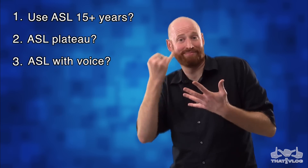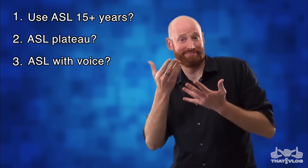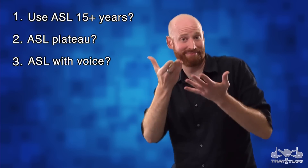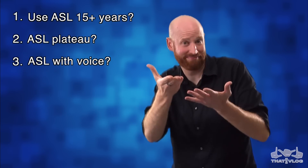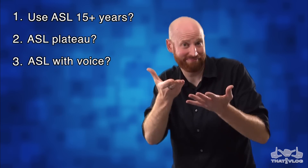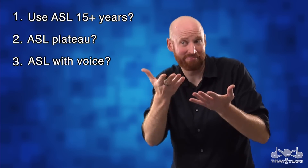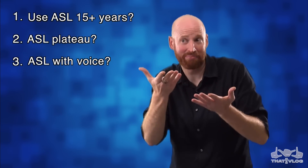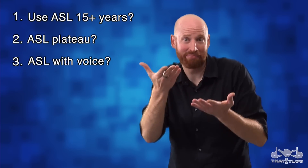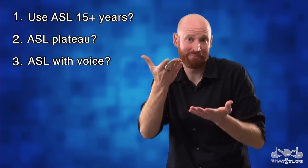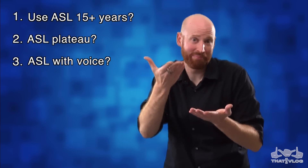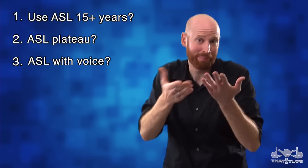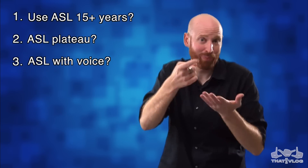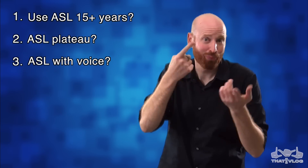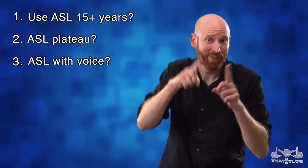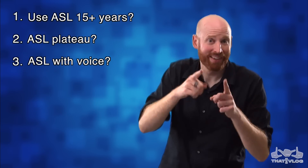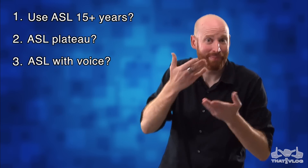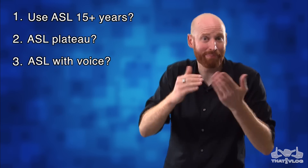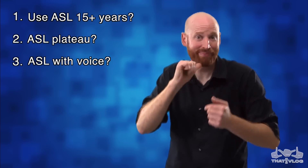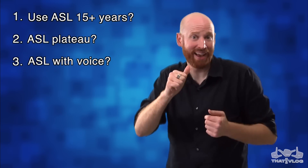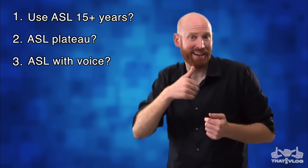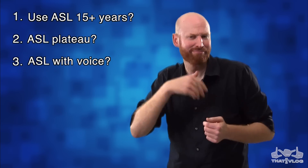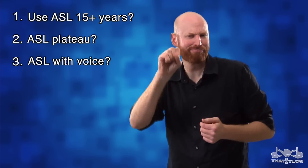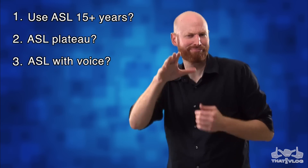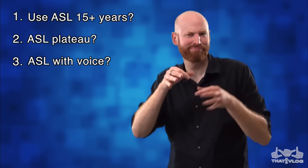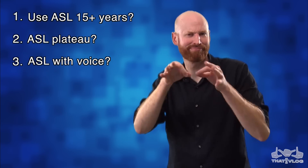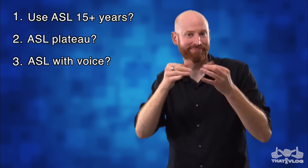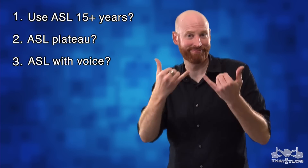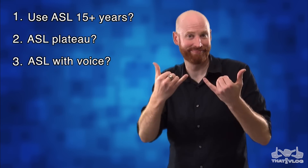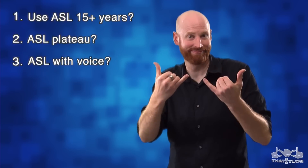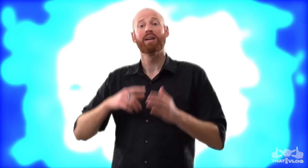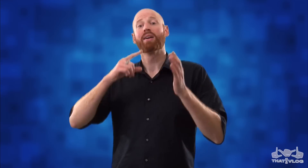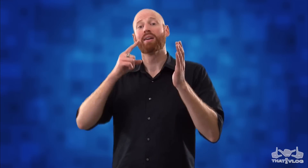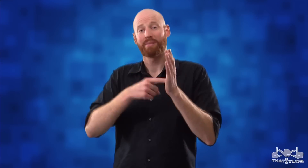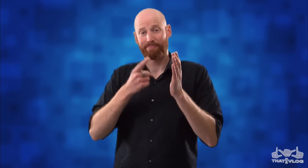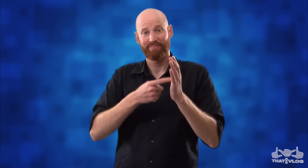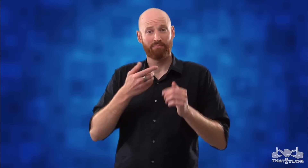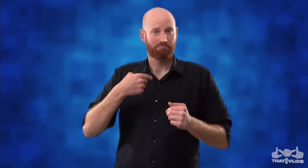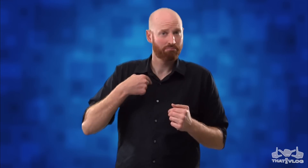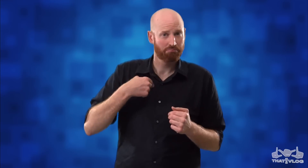sense of guilt? I've got an idea... maybe you'll agree with me, maybe not; but I'll explain my opinion.